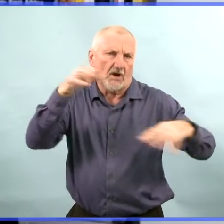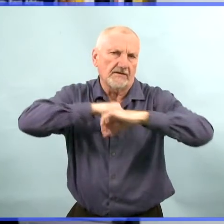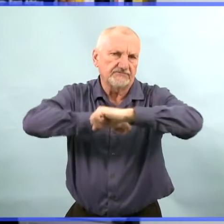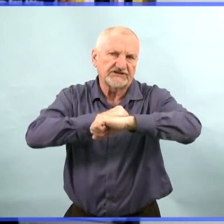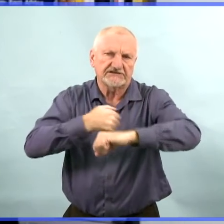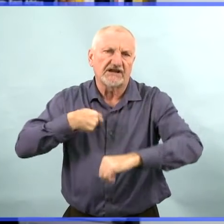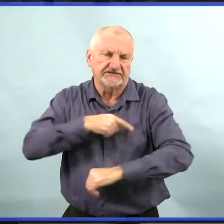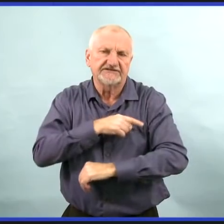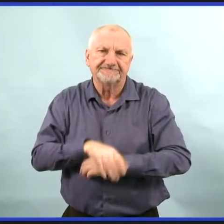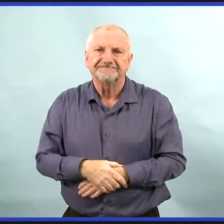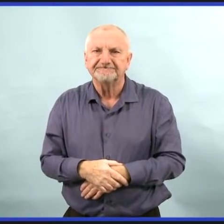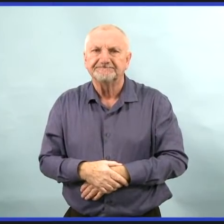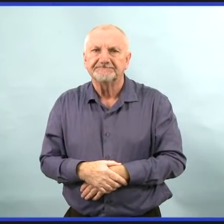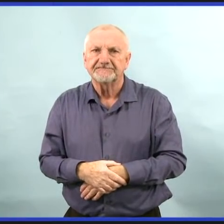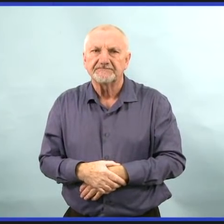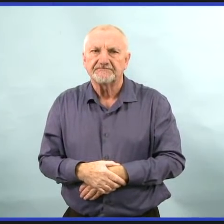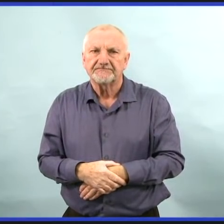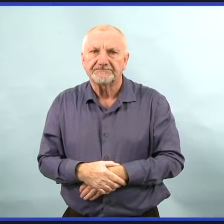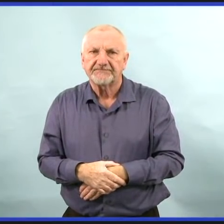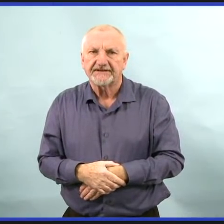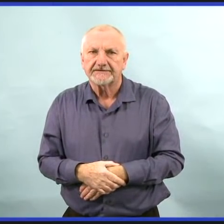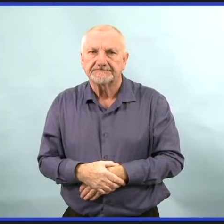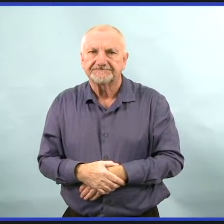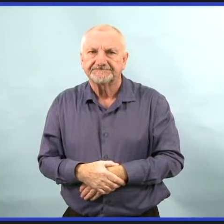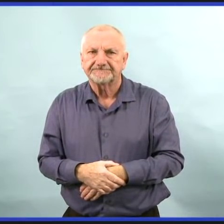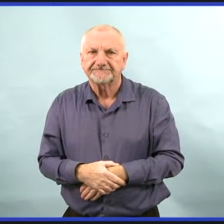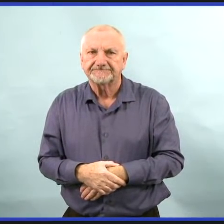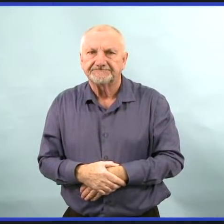thank you now we go to global and